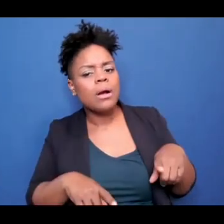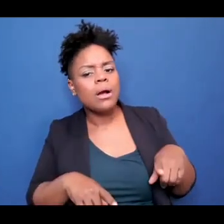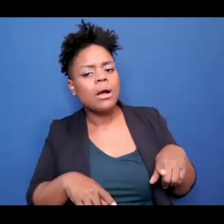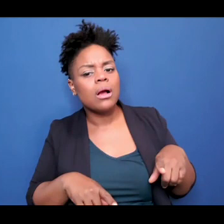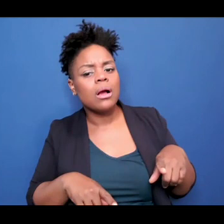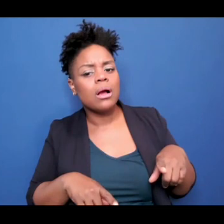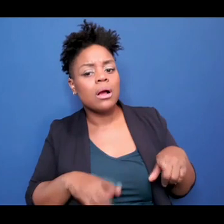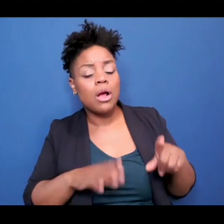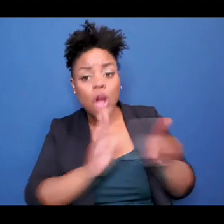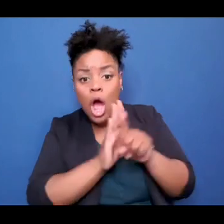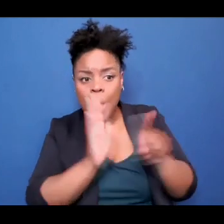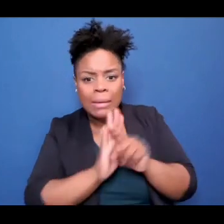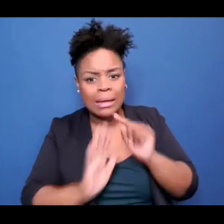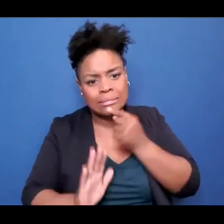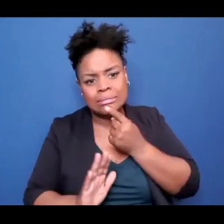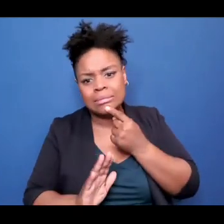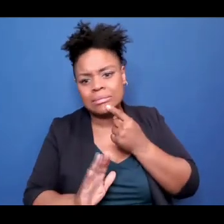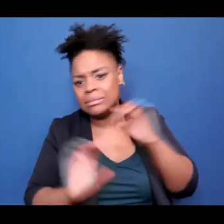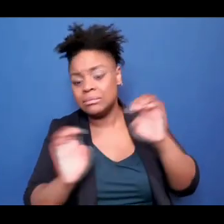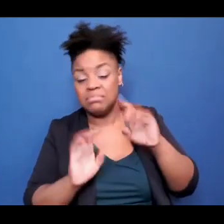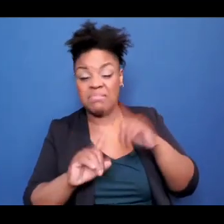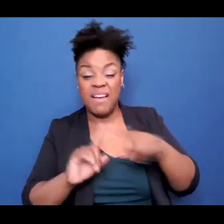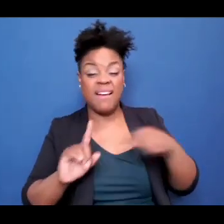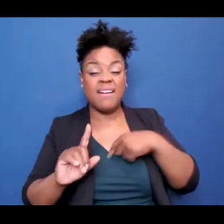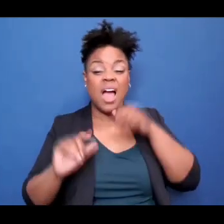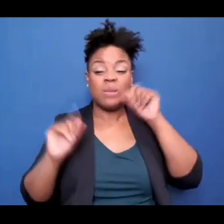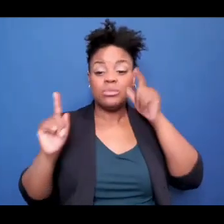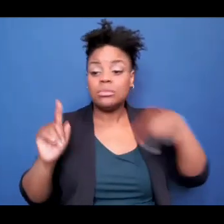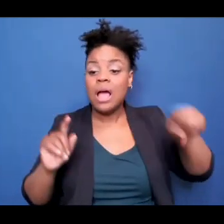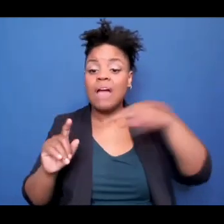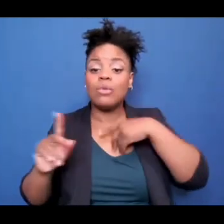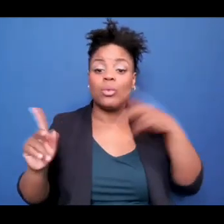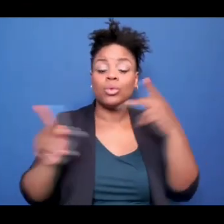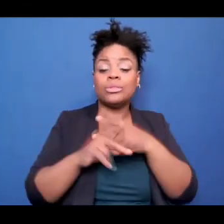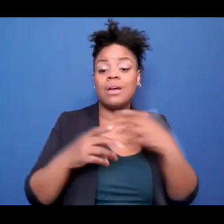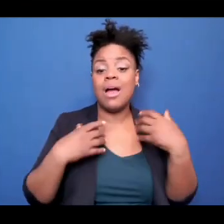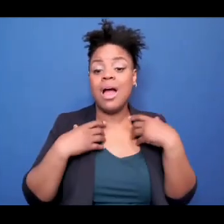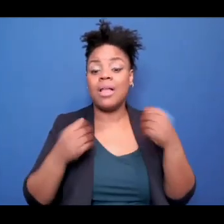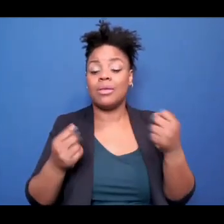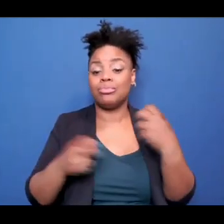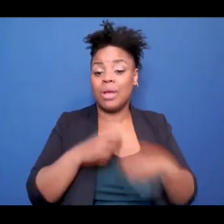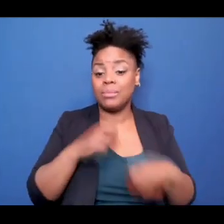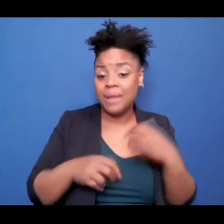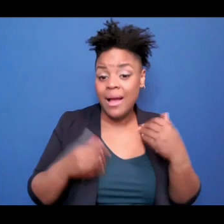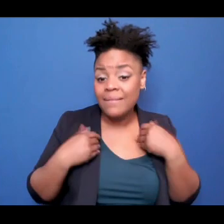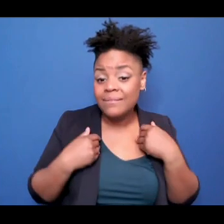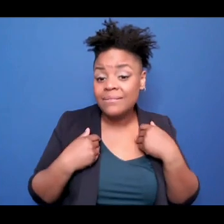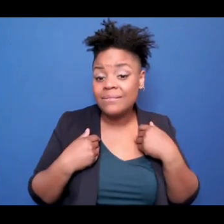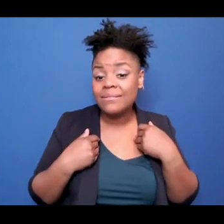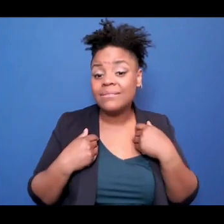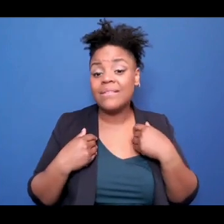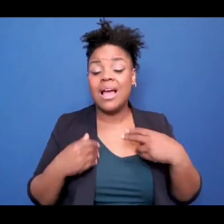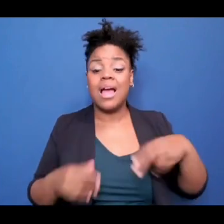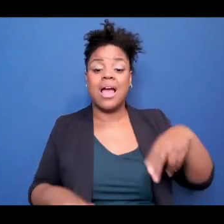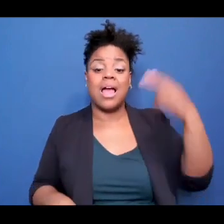WHAT'S GOING ON? WELL, IT'S ALARMING BUT IT'S NOT SURPRISING THAT PEOPLE OF COLOR HAVE A GREATER BURDEN OF HEALTH CONDITIONS. AFRICAN AMERICANS AND NATIVE